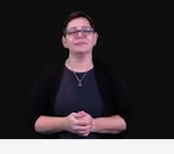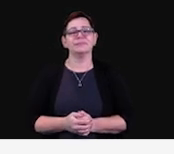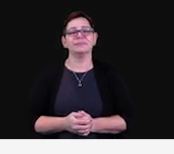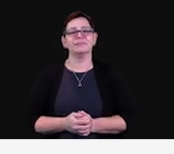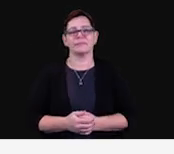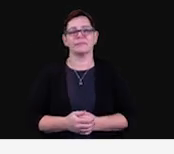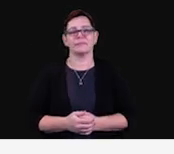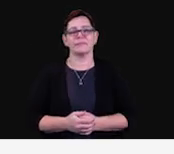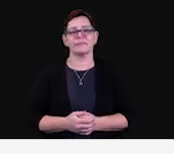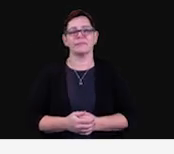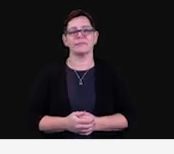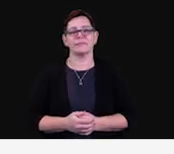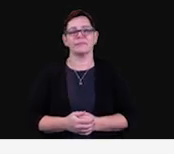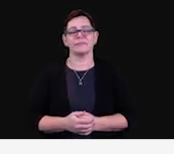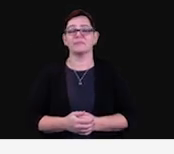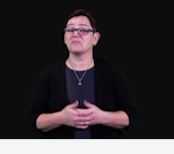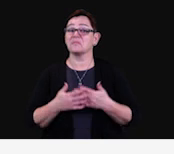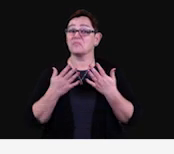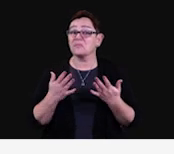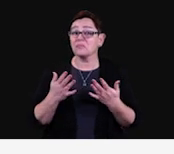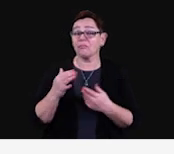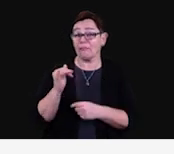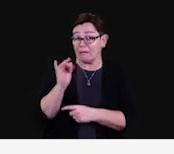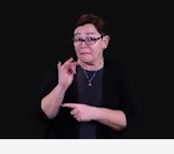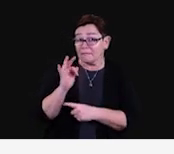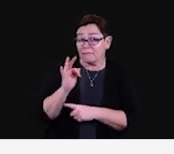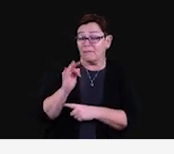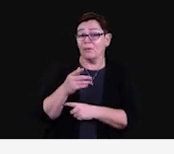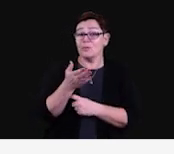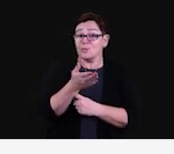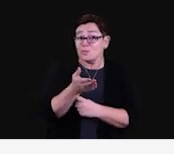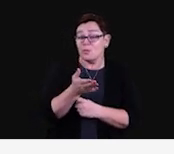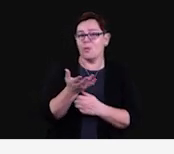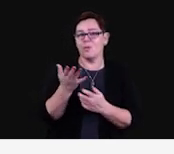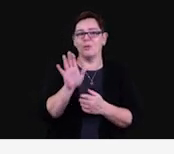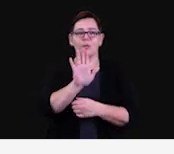If you or your spouse or common-law partner don’t meet Service Canada’s